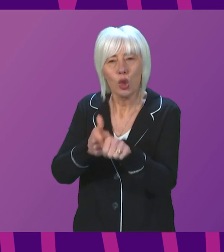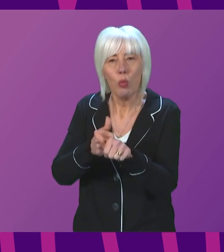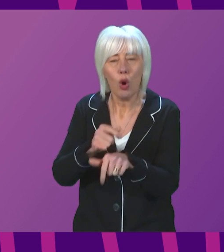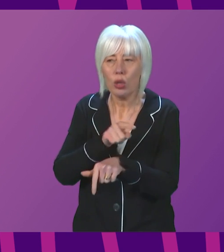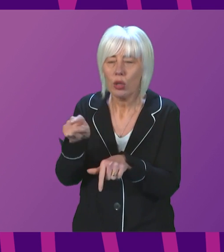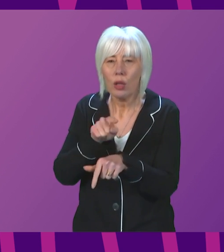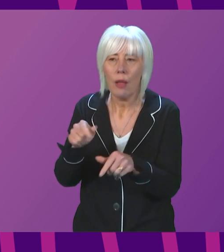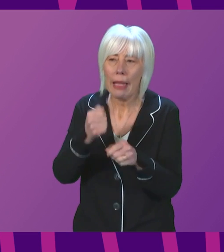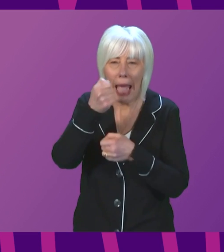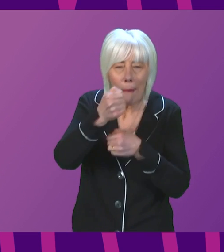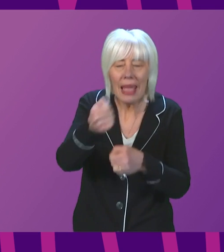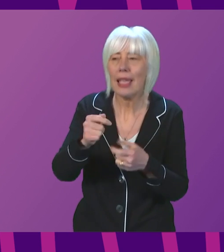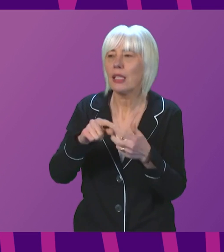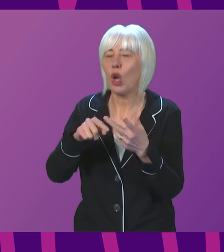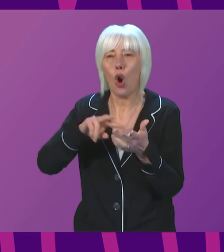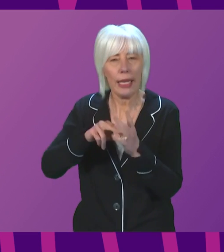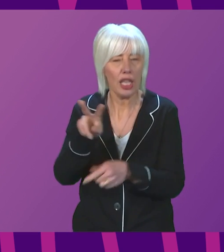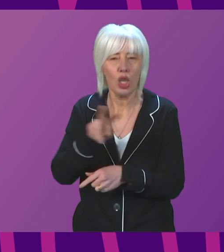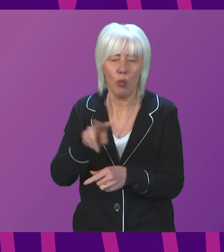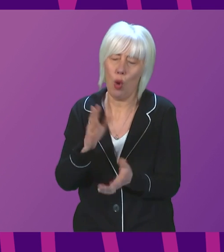and campaigns that he has cited. They are important.